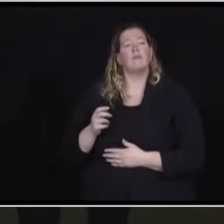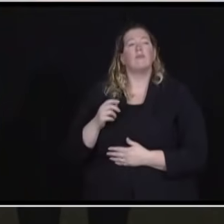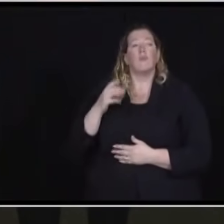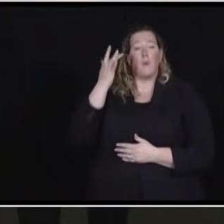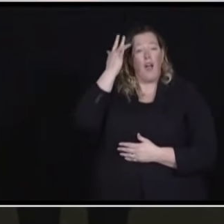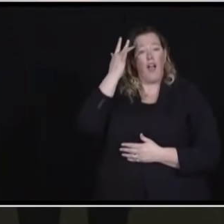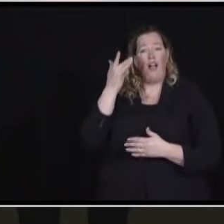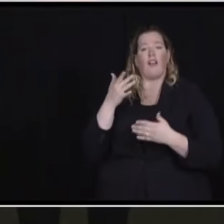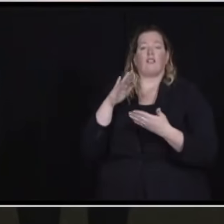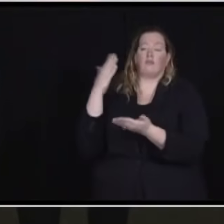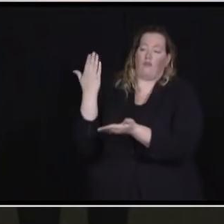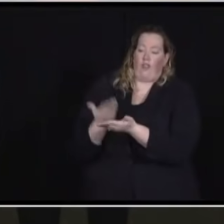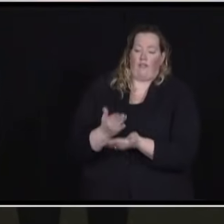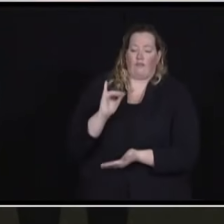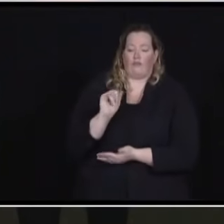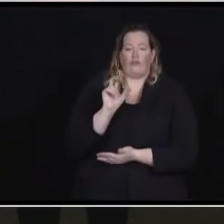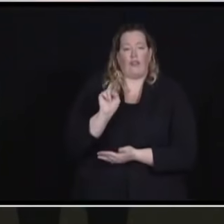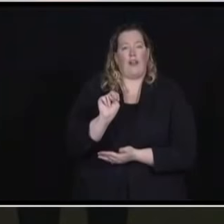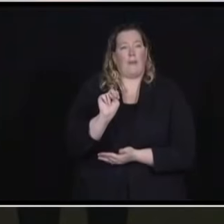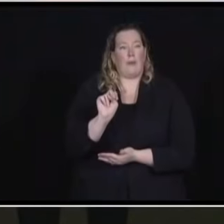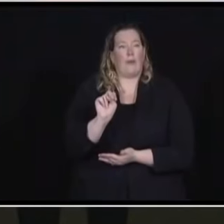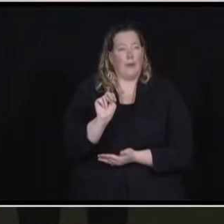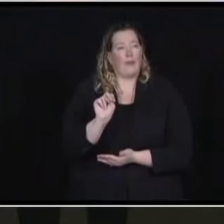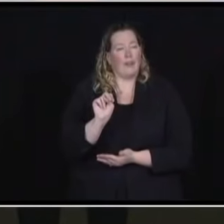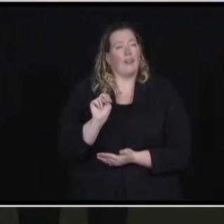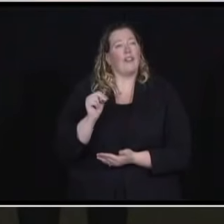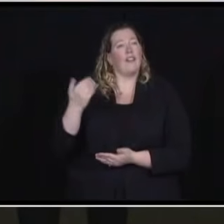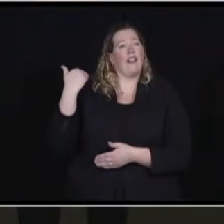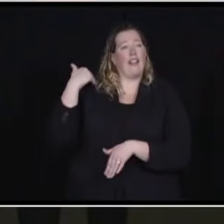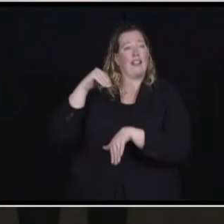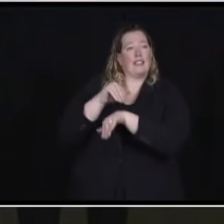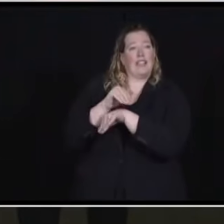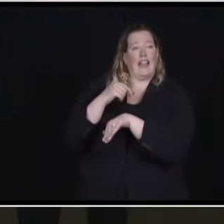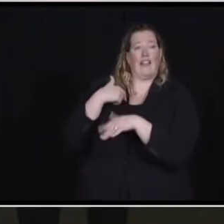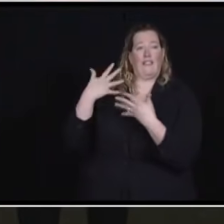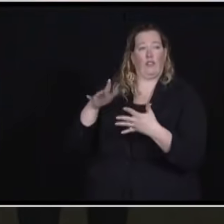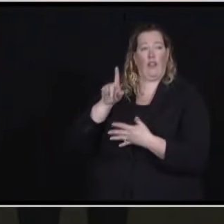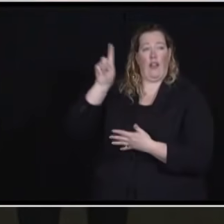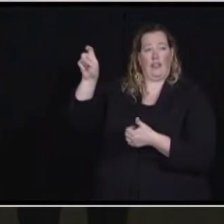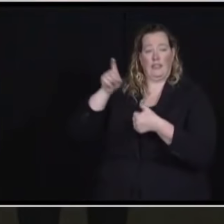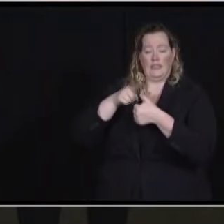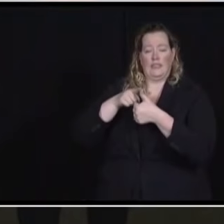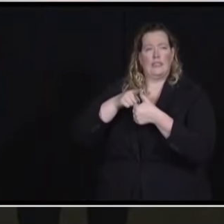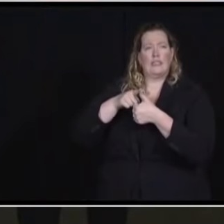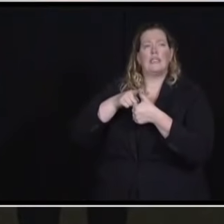to the prime minister, the clock is ticking hopefully getting these vaccines sometime, hopefully again in January.